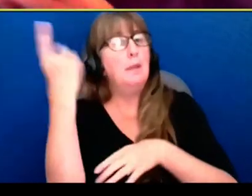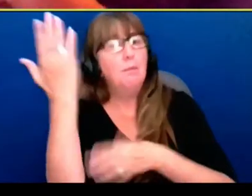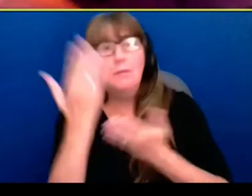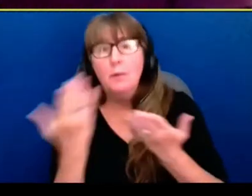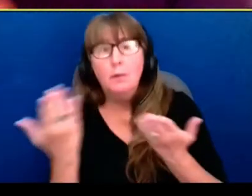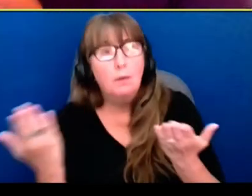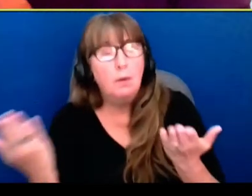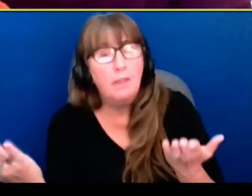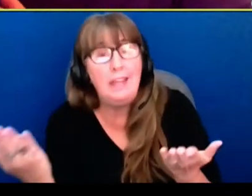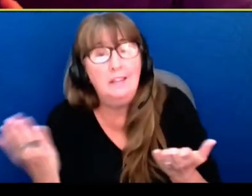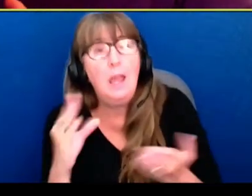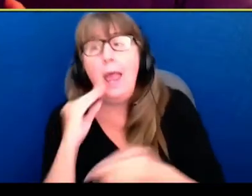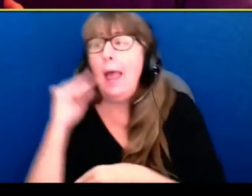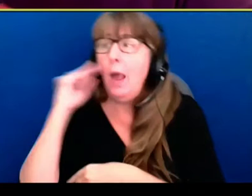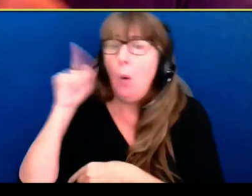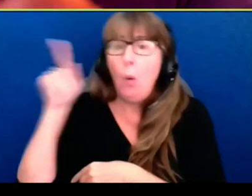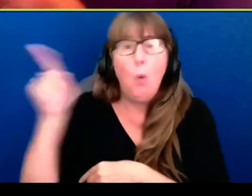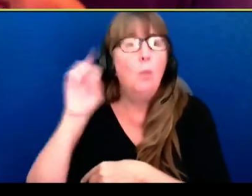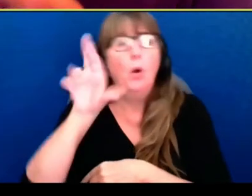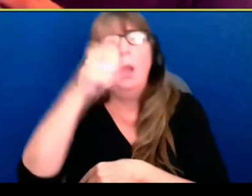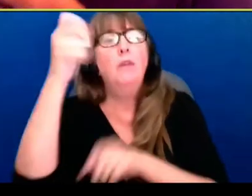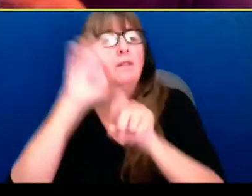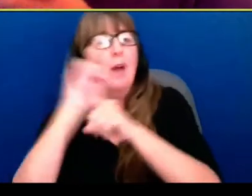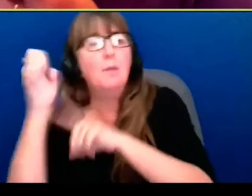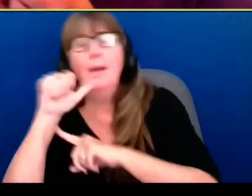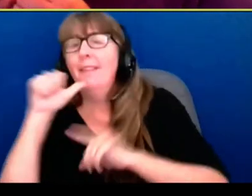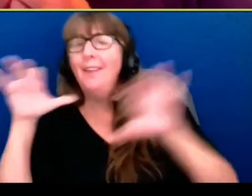that they're not doing in school, that may also be things that you can take